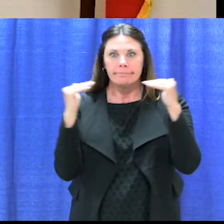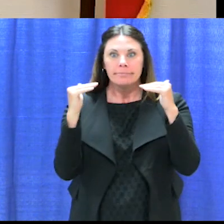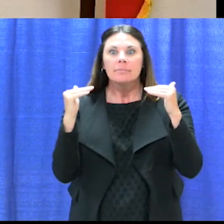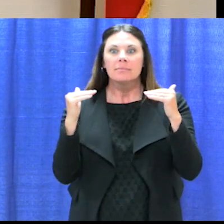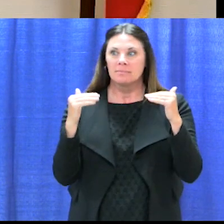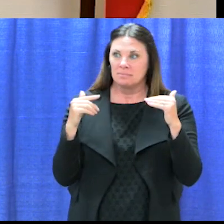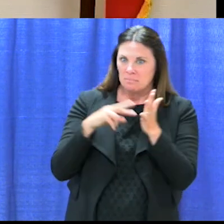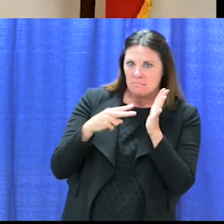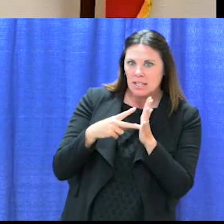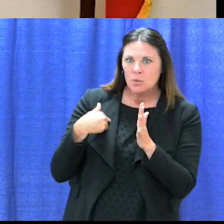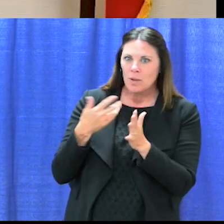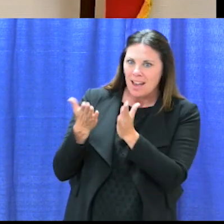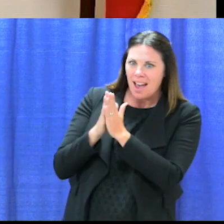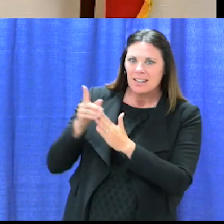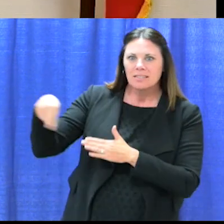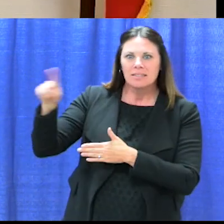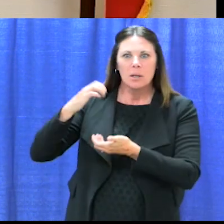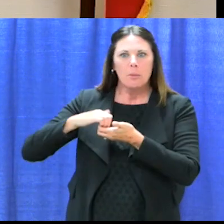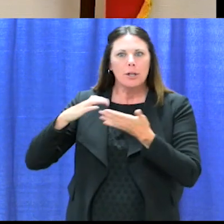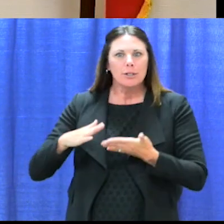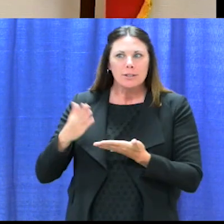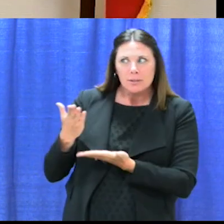on what we're asking our partners in technology to do.